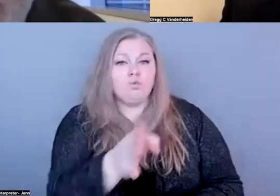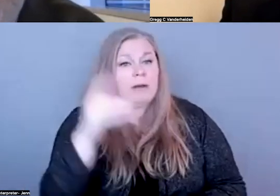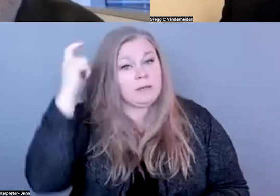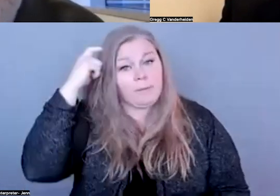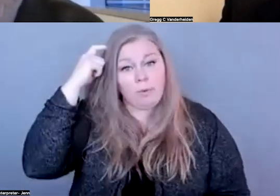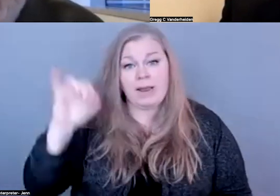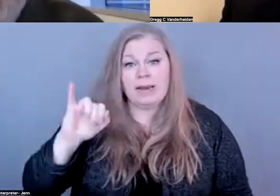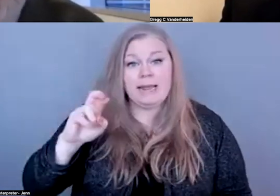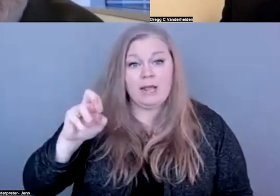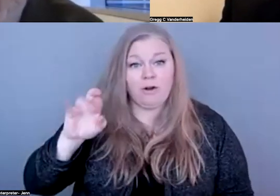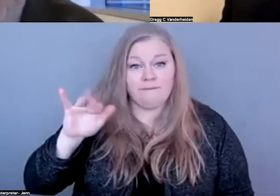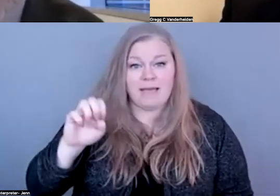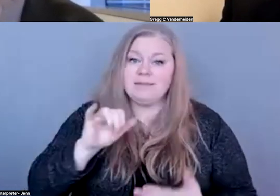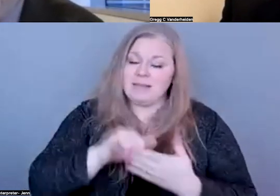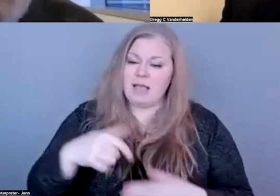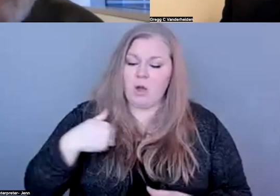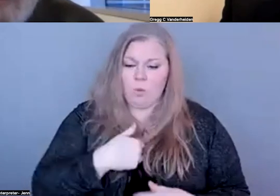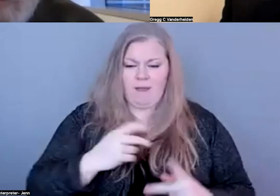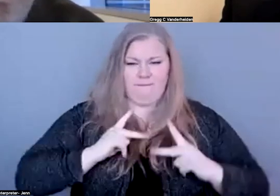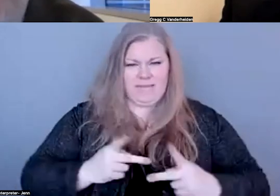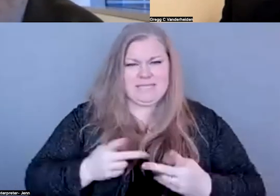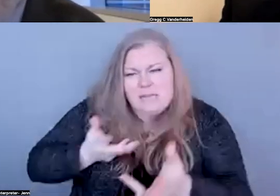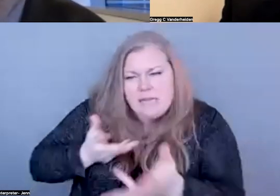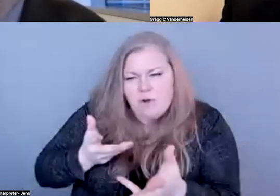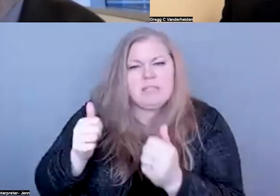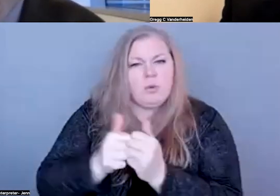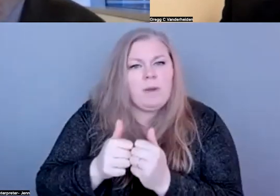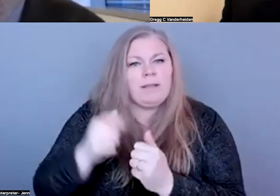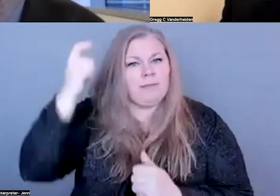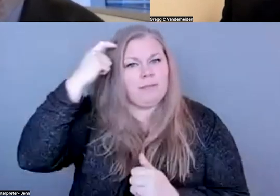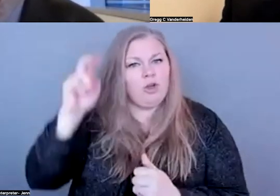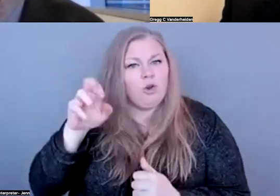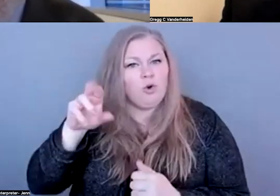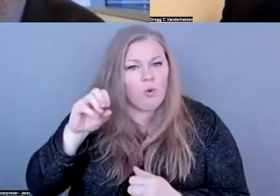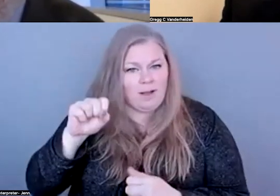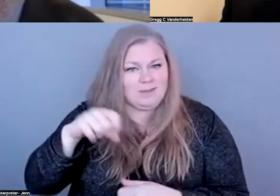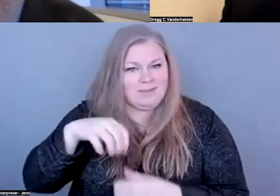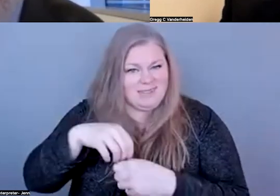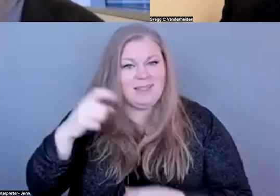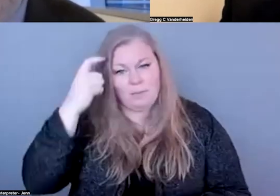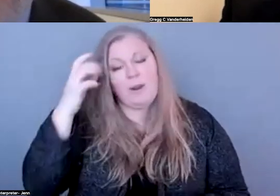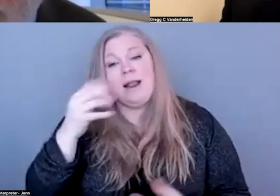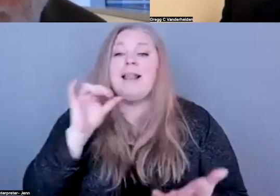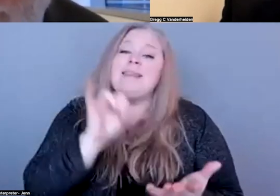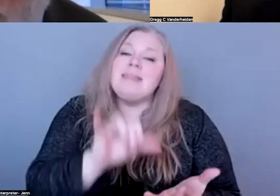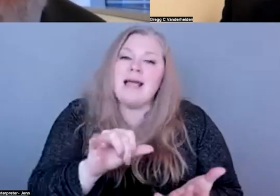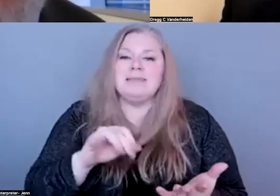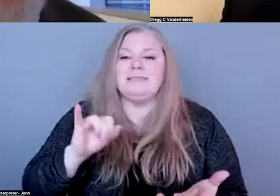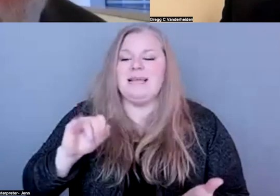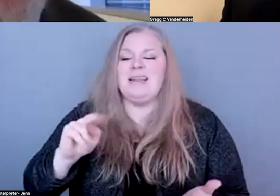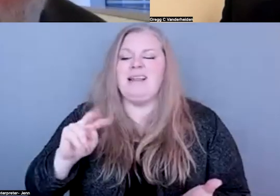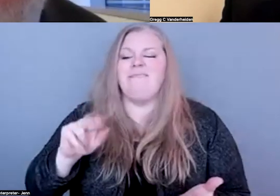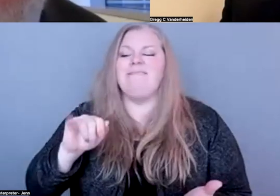we're physically interfacing to neurons in the brain and that's an invasive kind of technology.